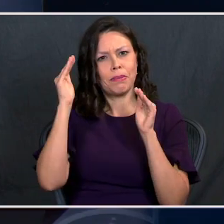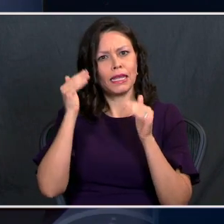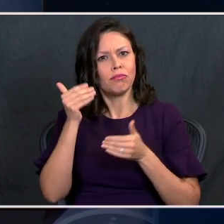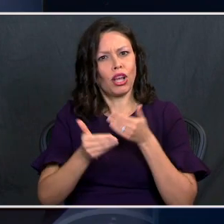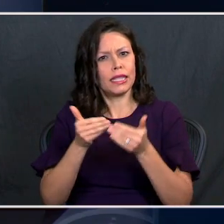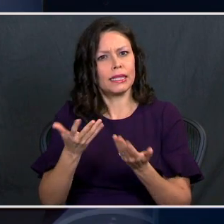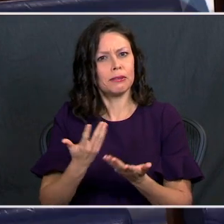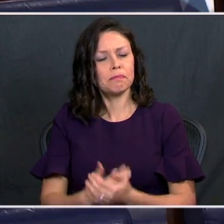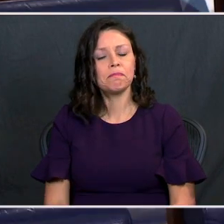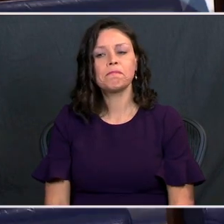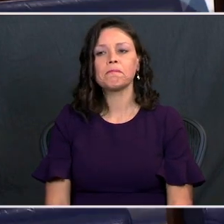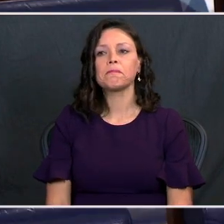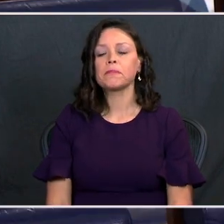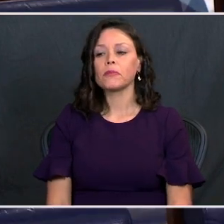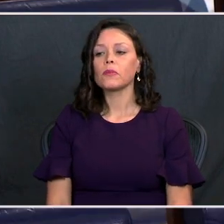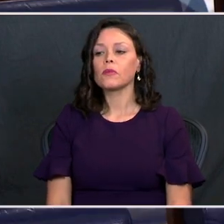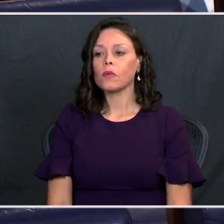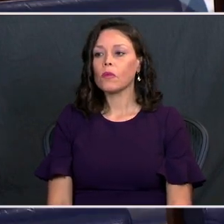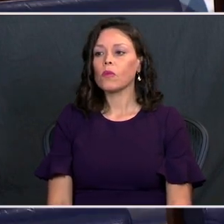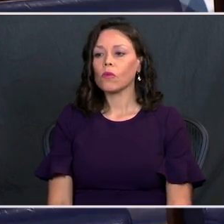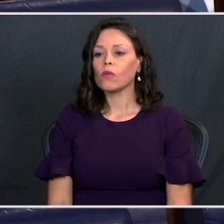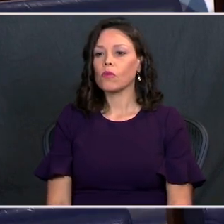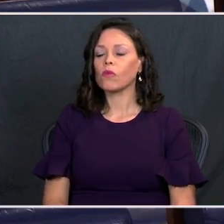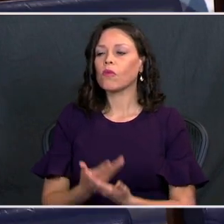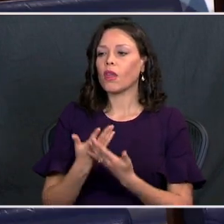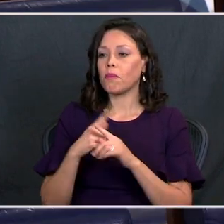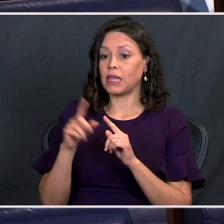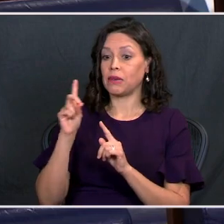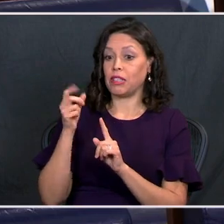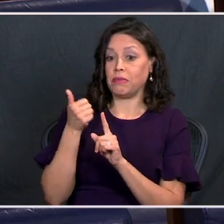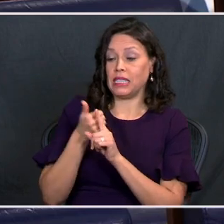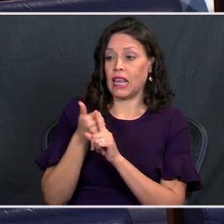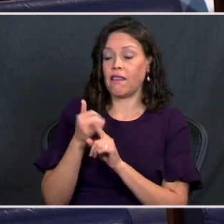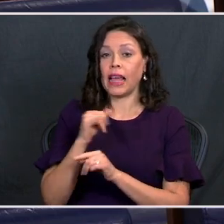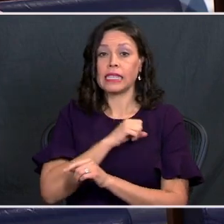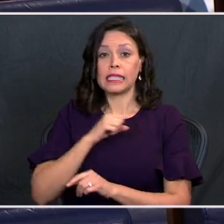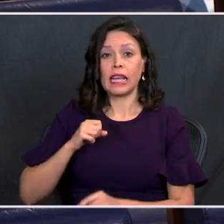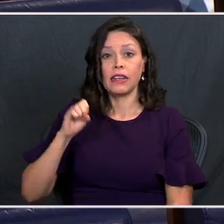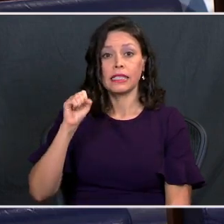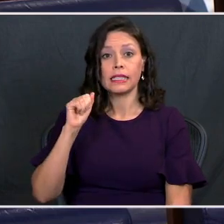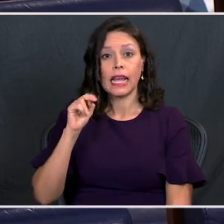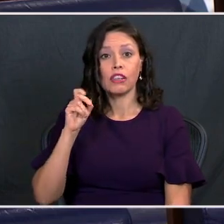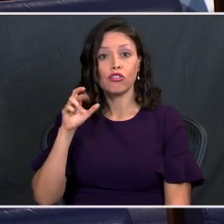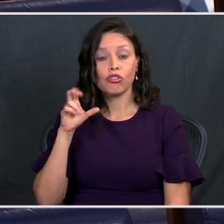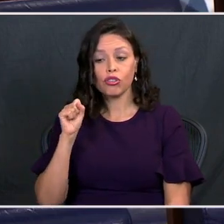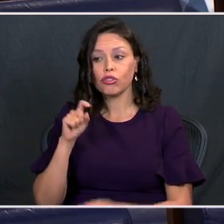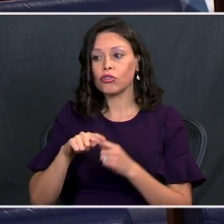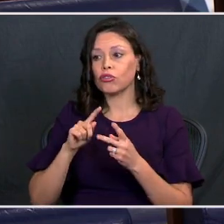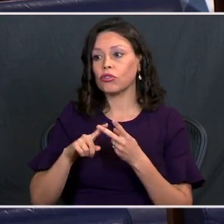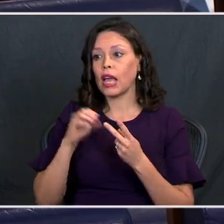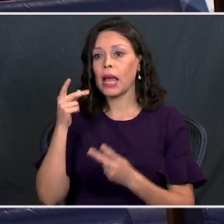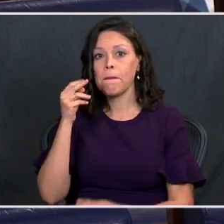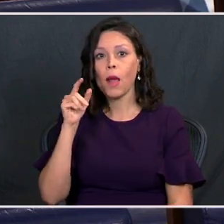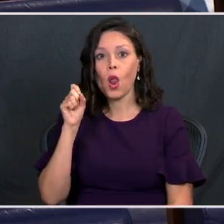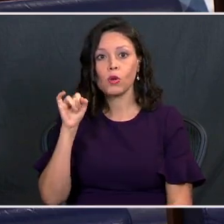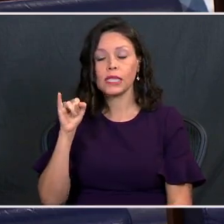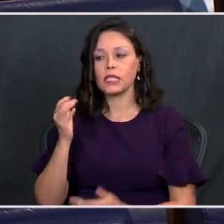And -- but, in terms of the -- is there concern -- Democrats themselves -- Senator Sanders has -- an independent, of course -- and Speaker Pelosi have suggested that reconciliation